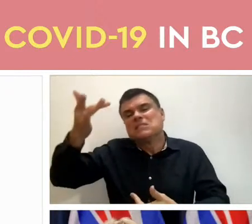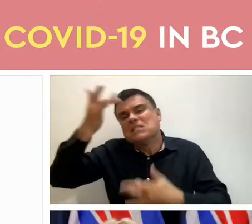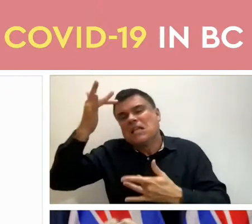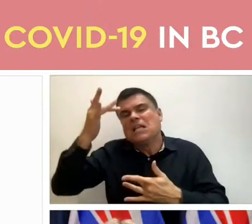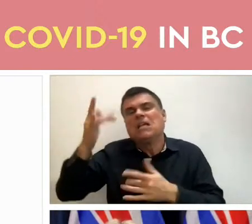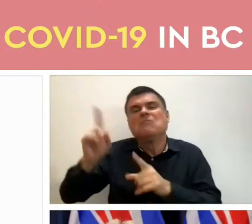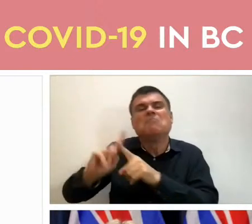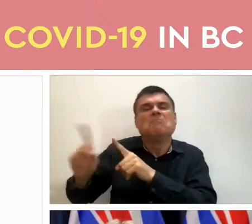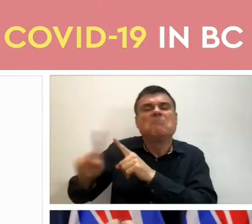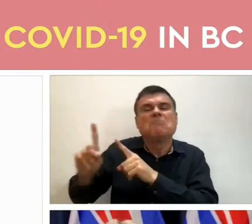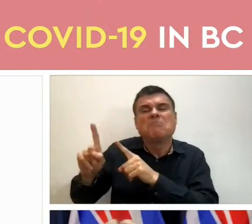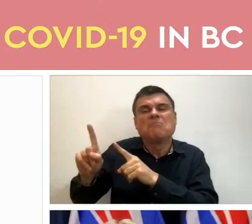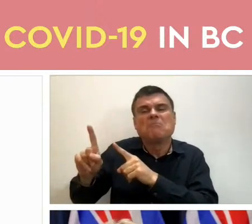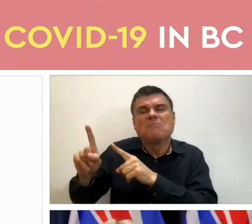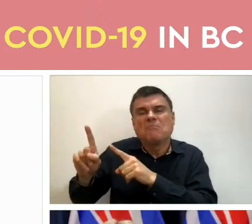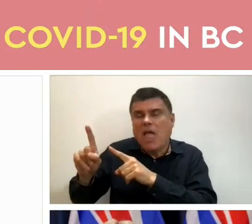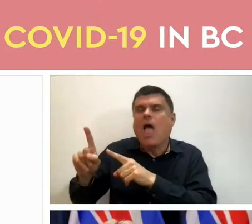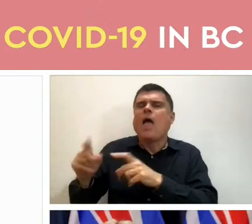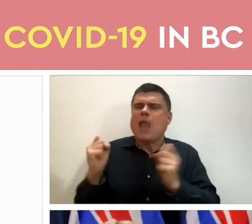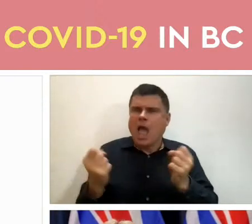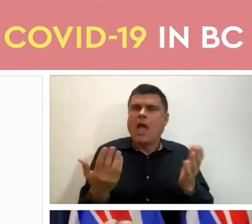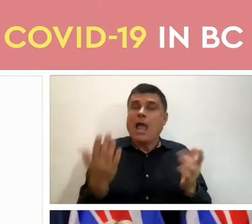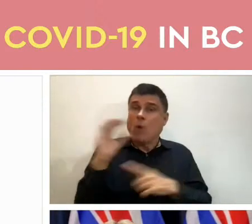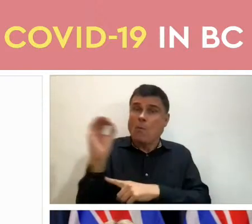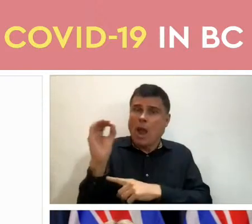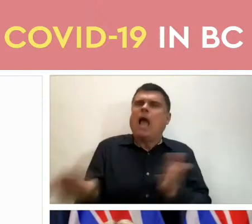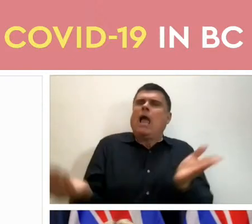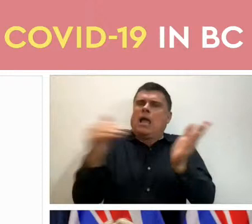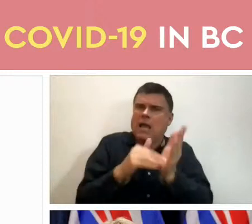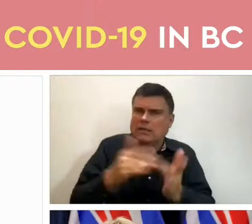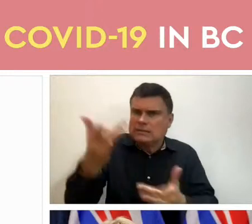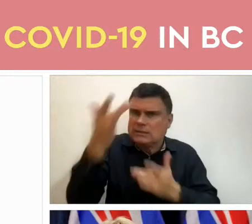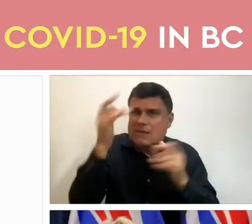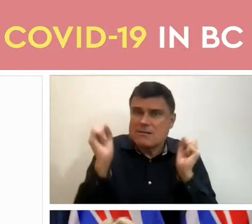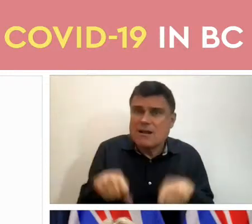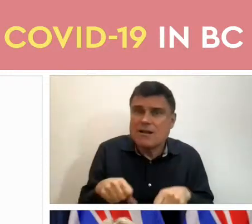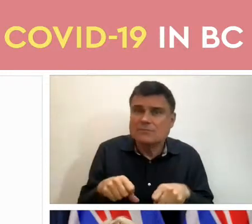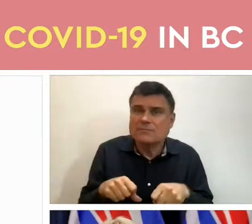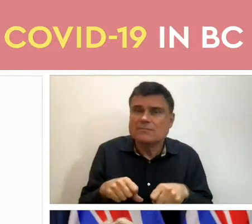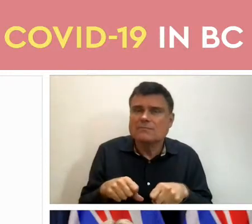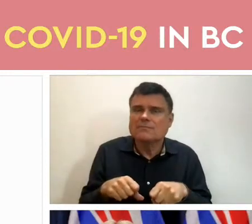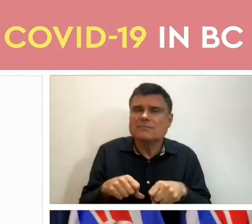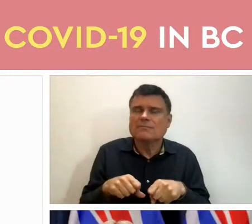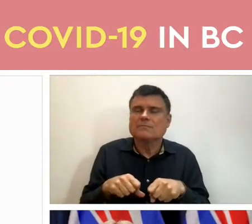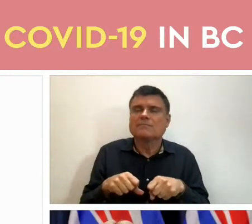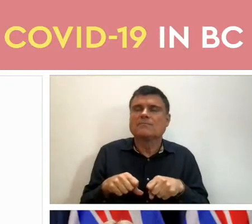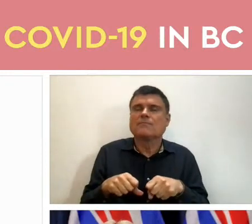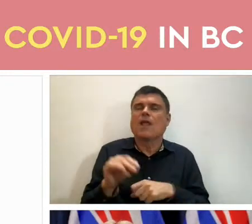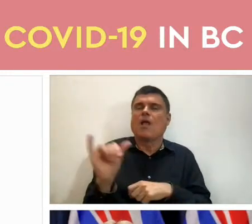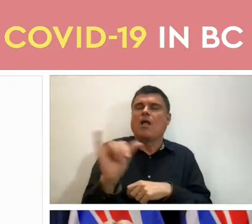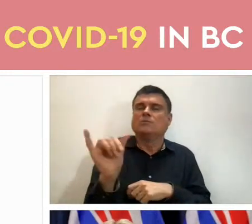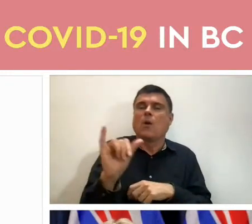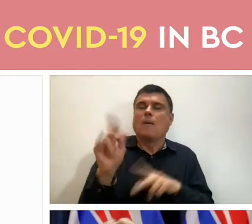to infect people who have been vaccinated. Although it's still magnitude